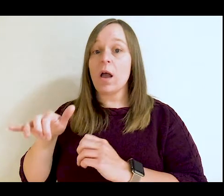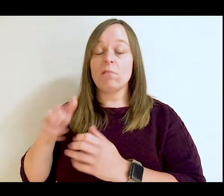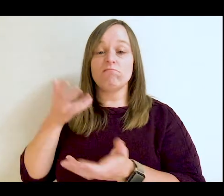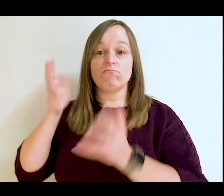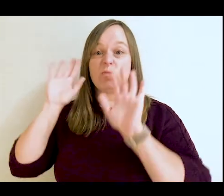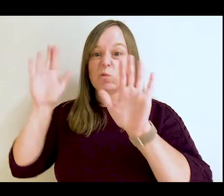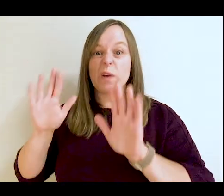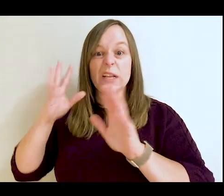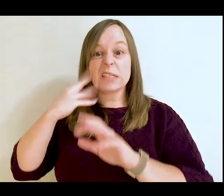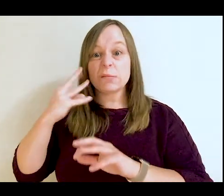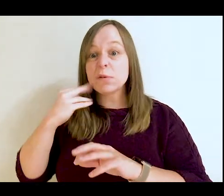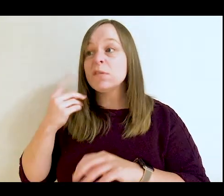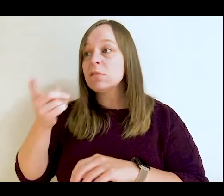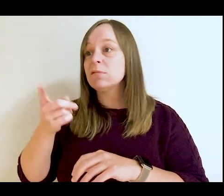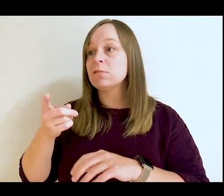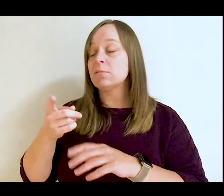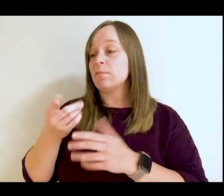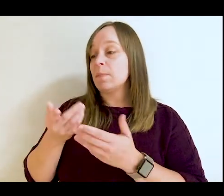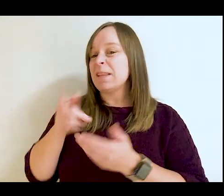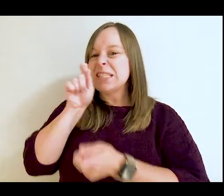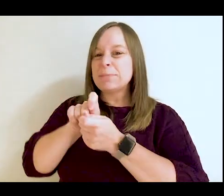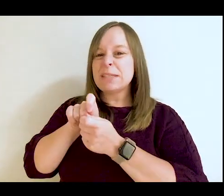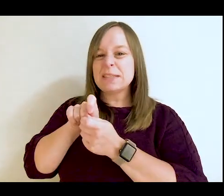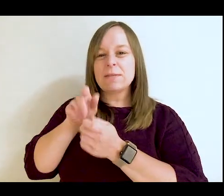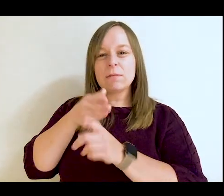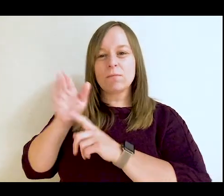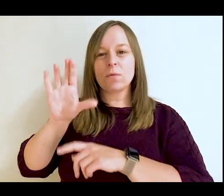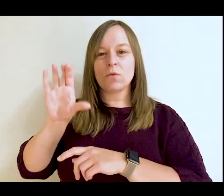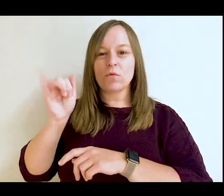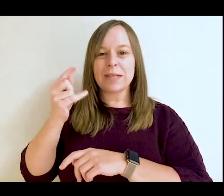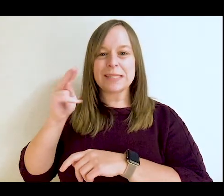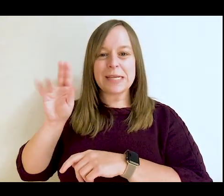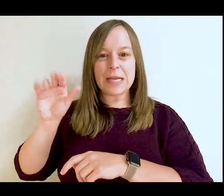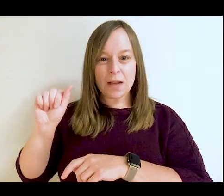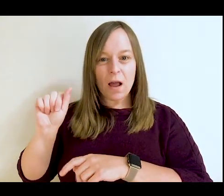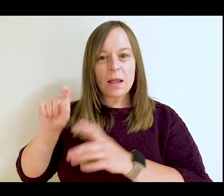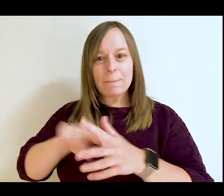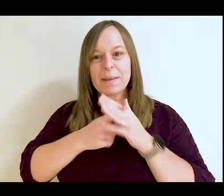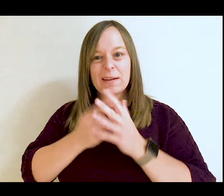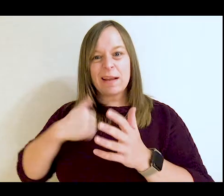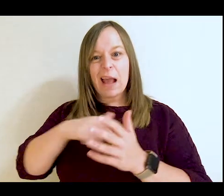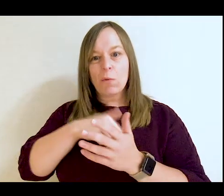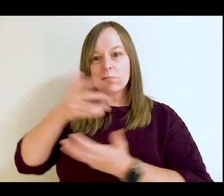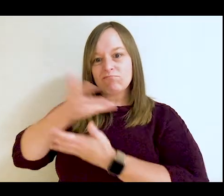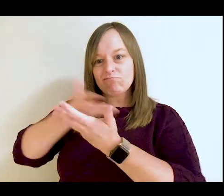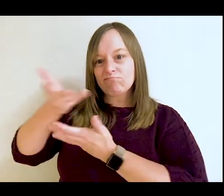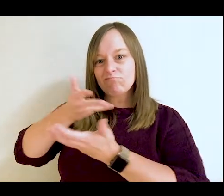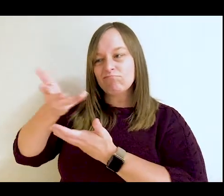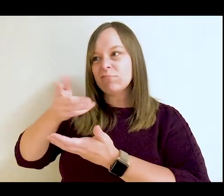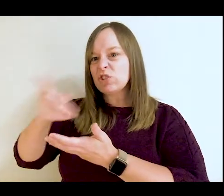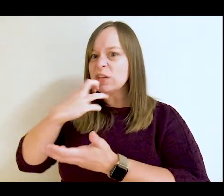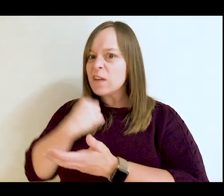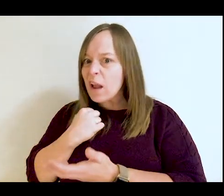a great experience working with DRNY, specifically working with Christina. From the very beginning of our interactions I could tell she really